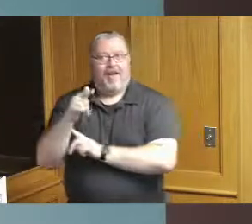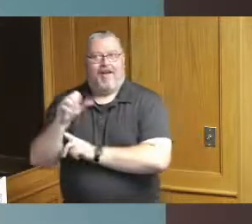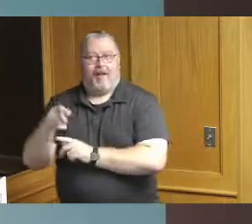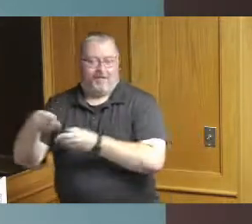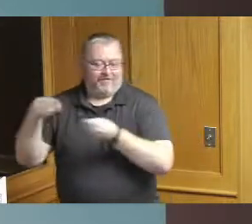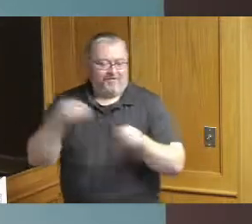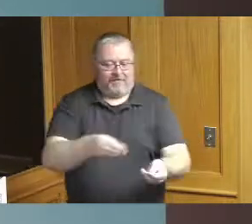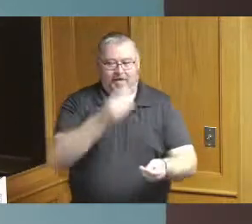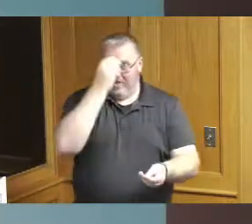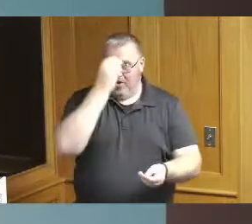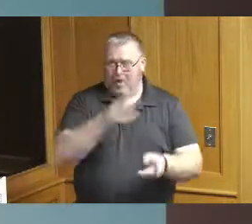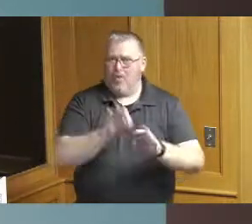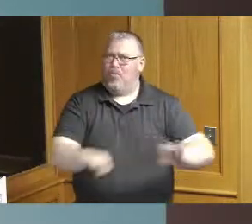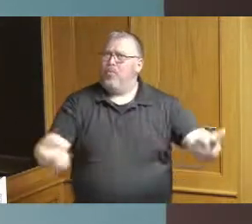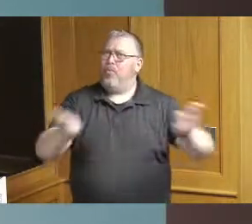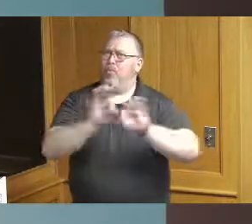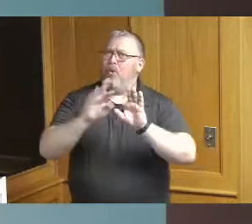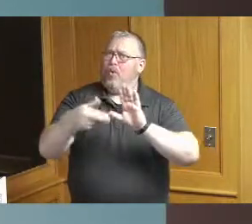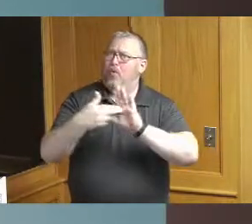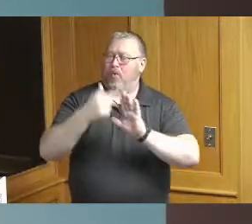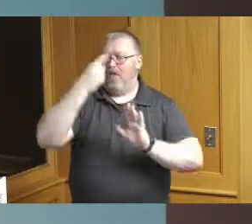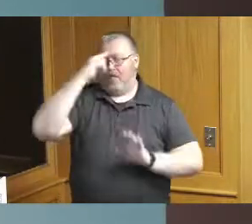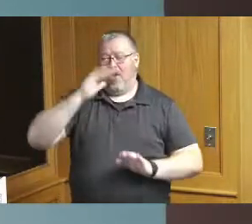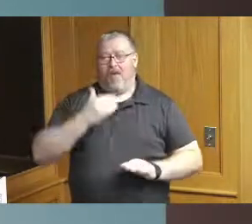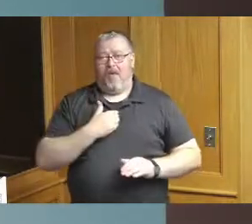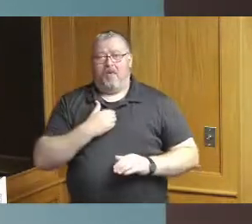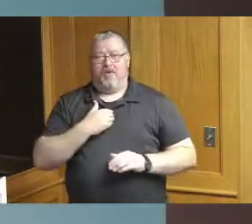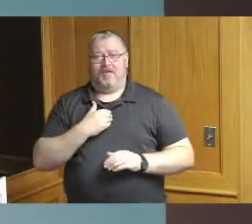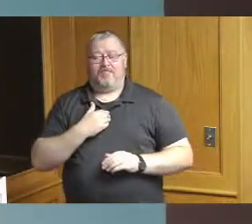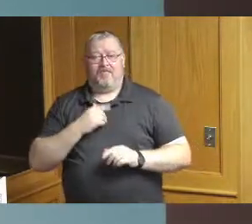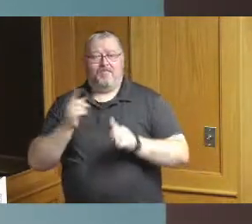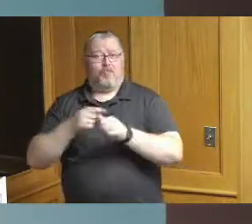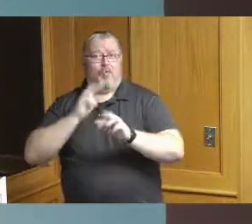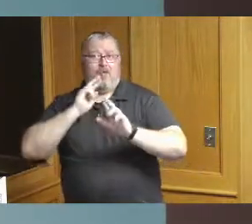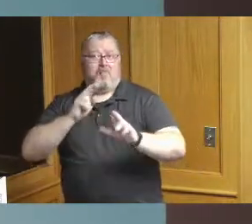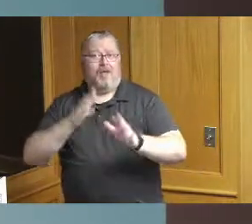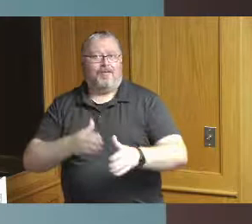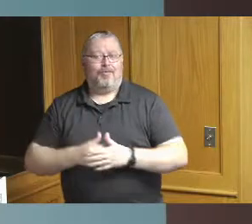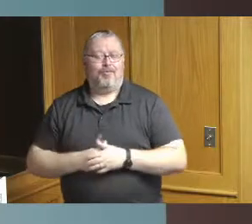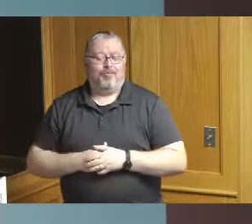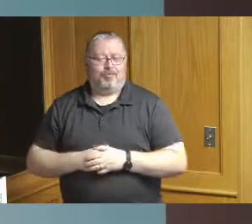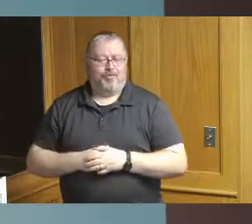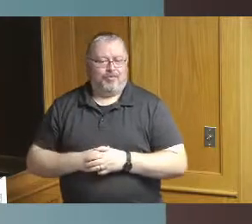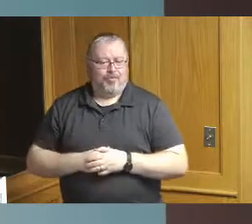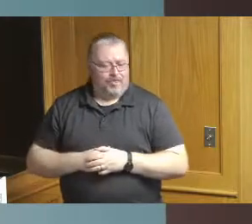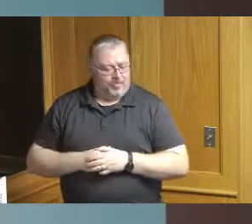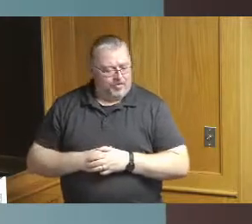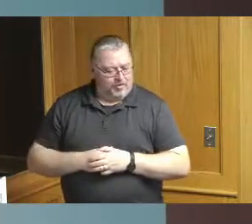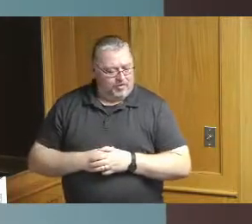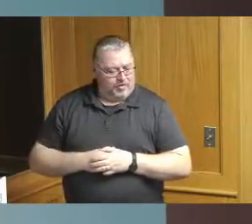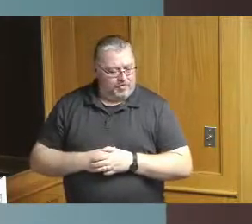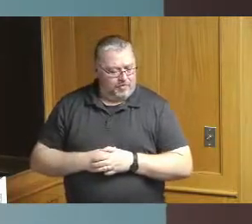plays a critical role even for you know life and safety issues um just I'll give you a sampling of